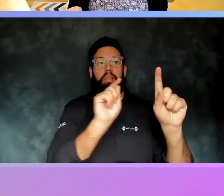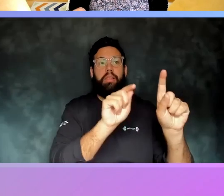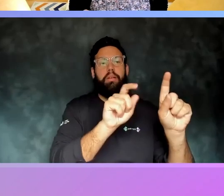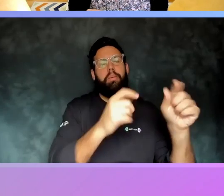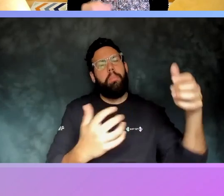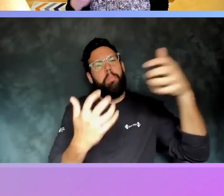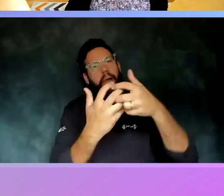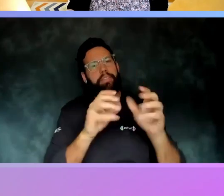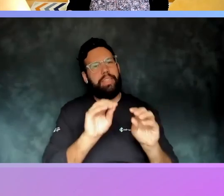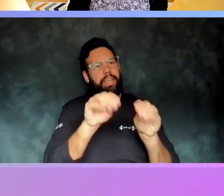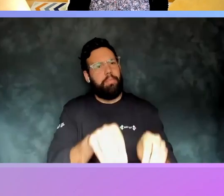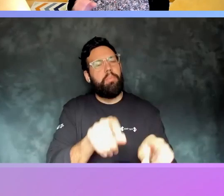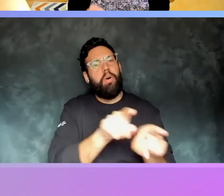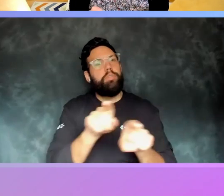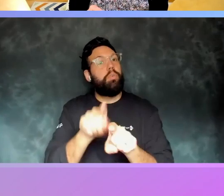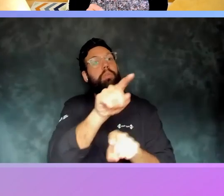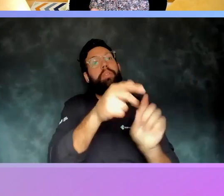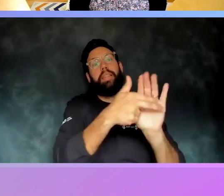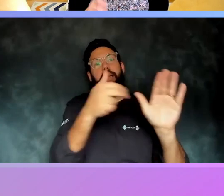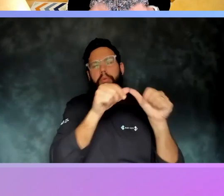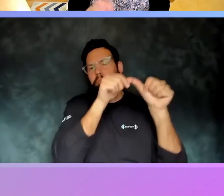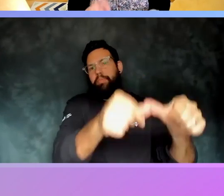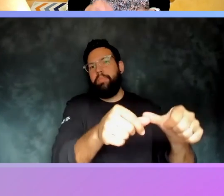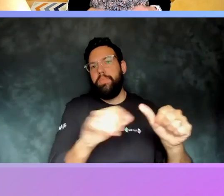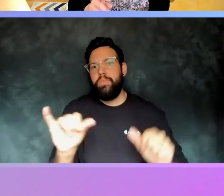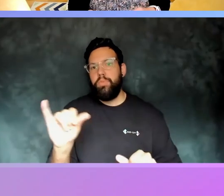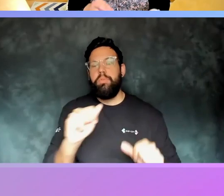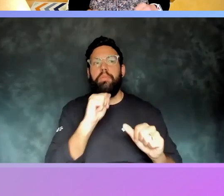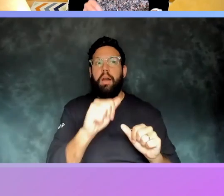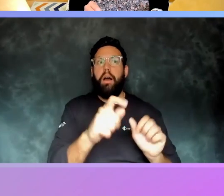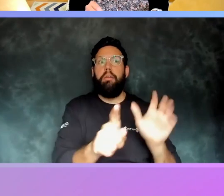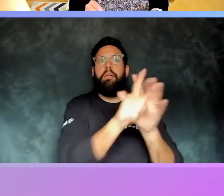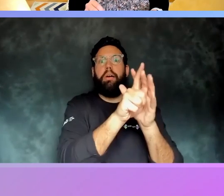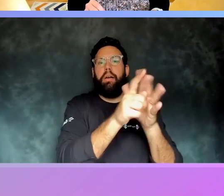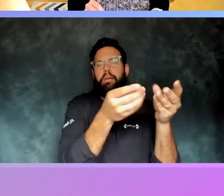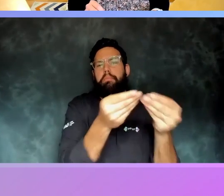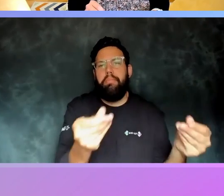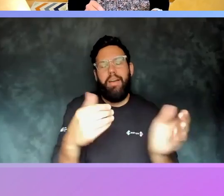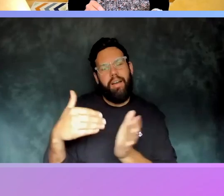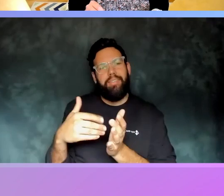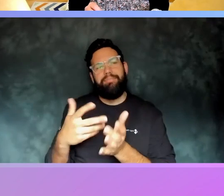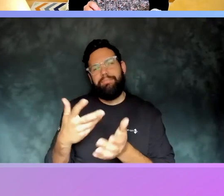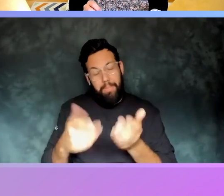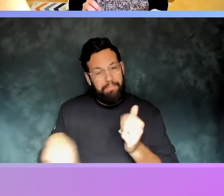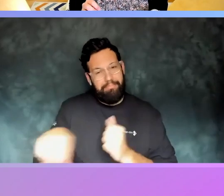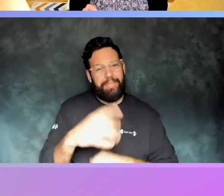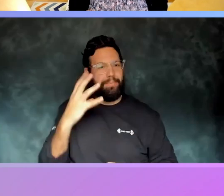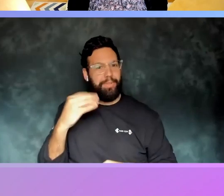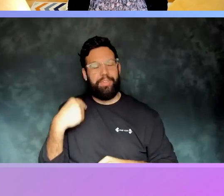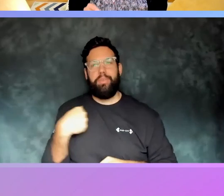forms out there. There's many form elements and states a designer could highlight and should highlight, but we're